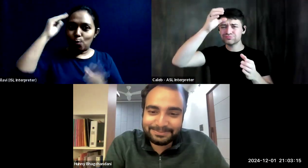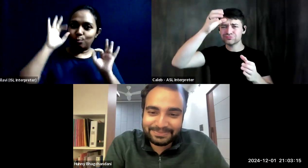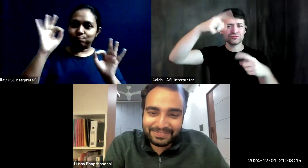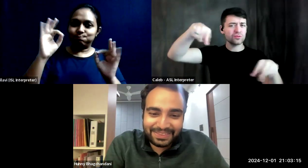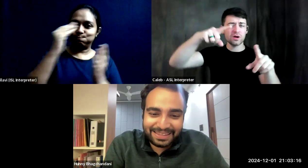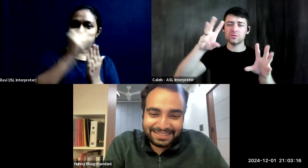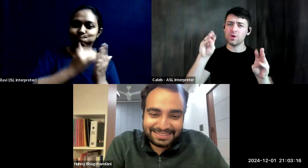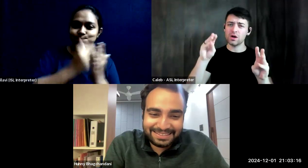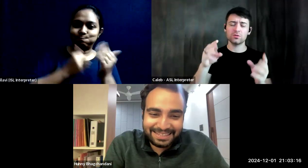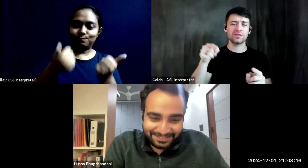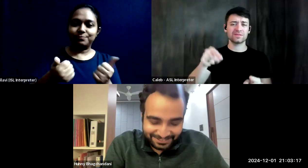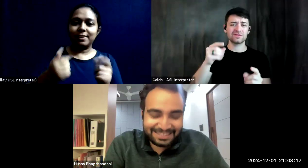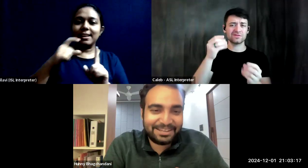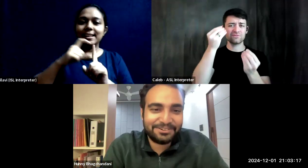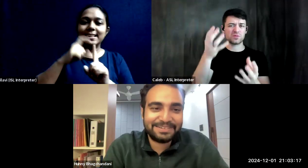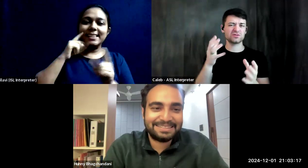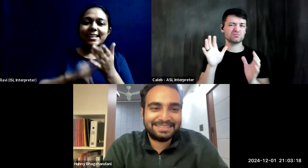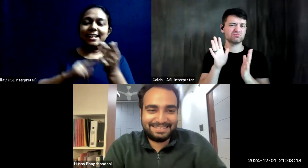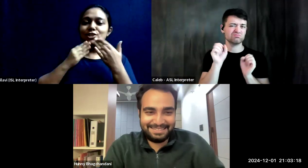Thank you. Thank you, sir. Thank you. Thank you.